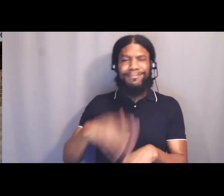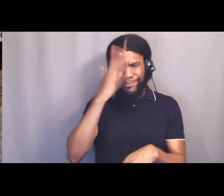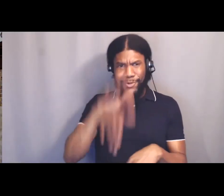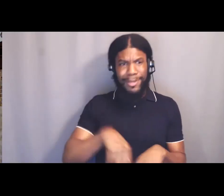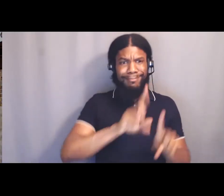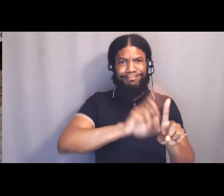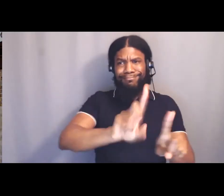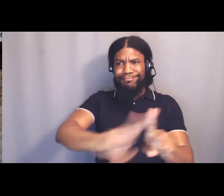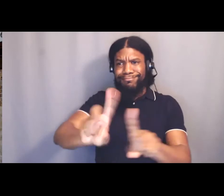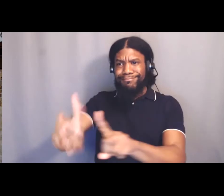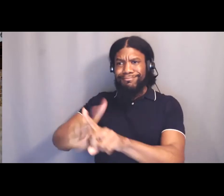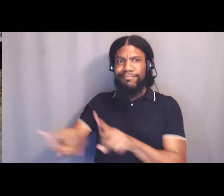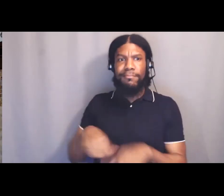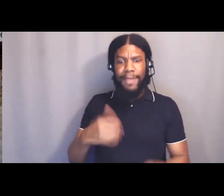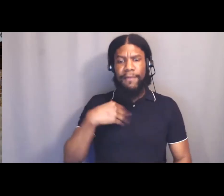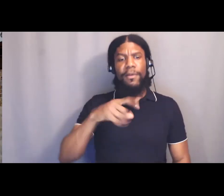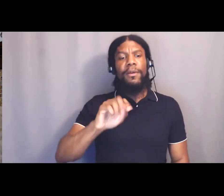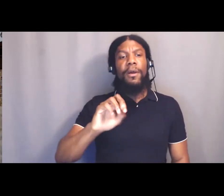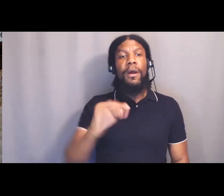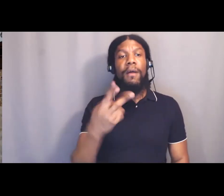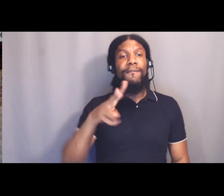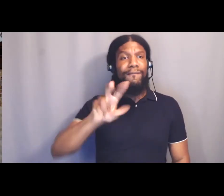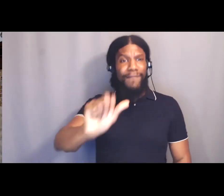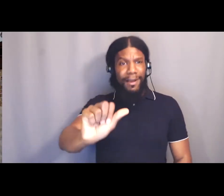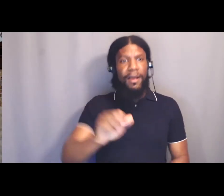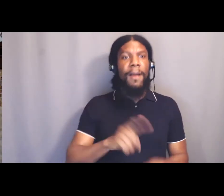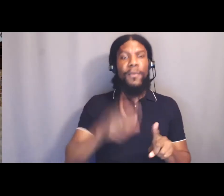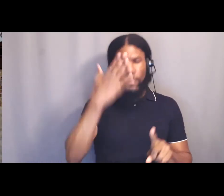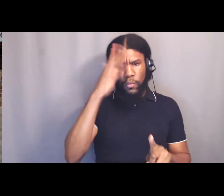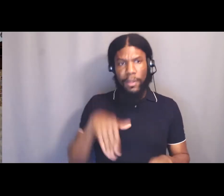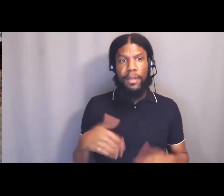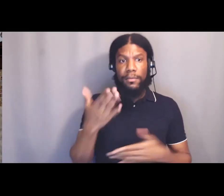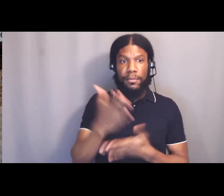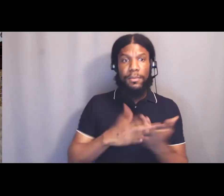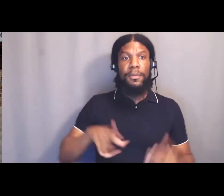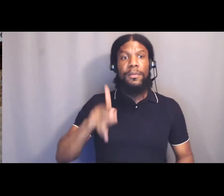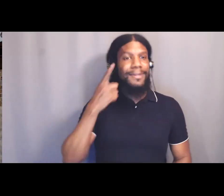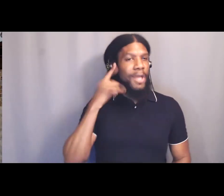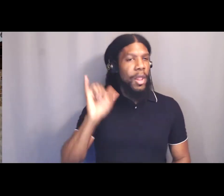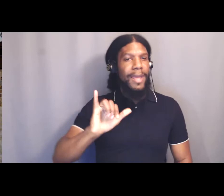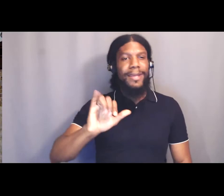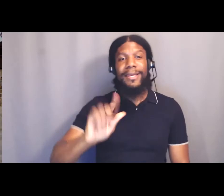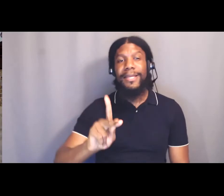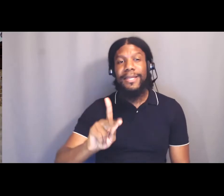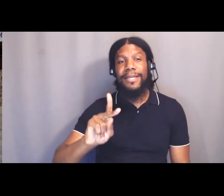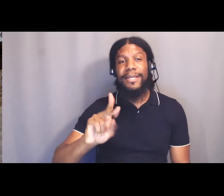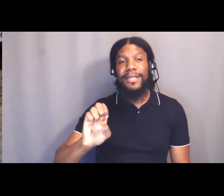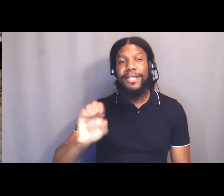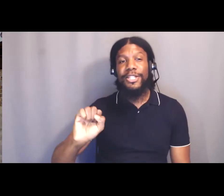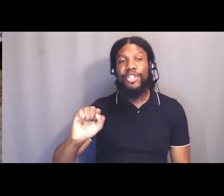because we know that there were K'iche' Indians here in Los Angeles who feel unacknowledged.